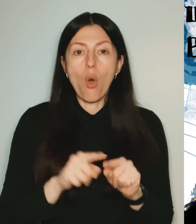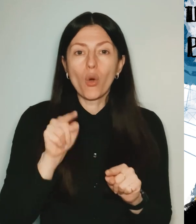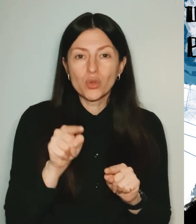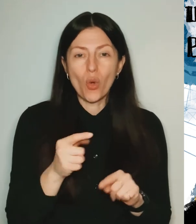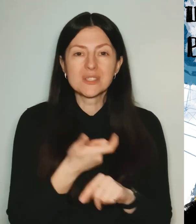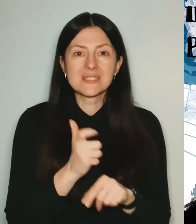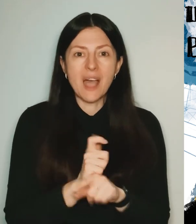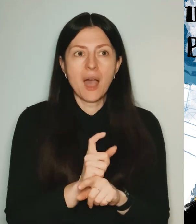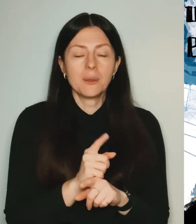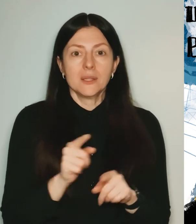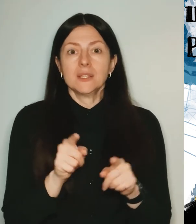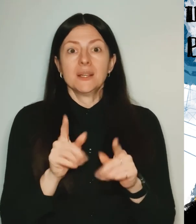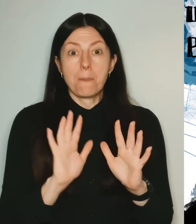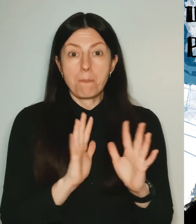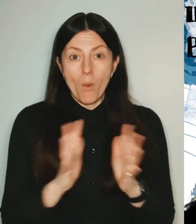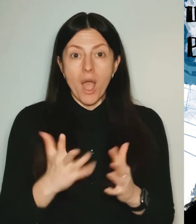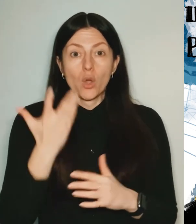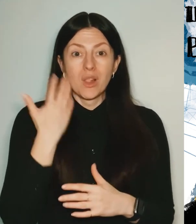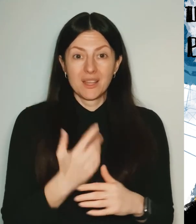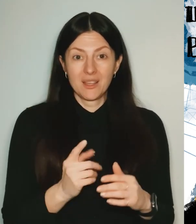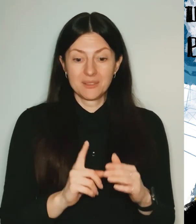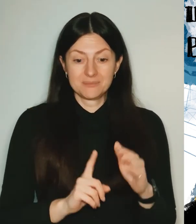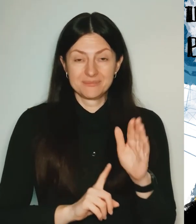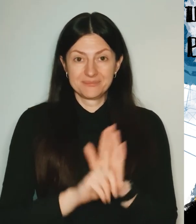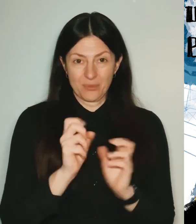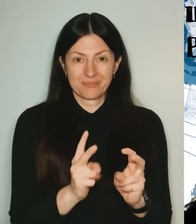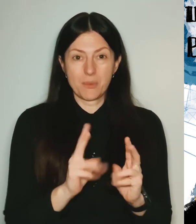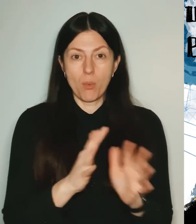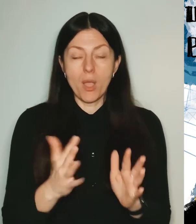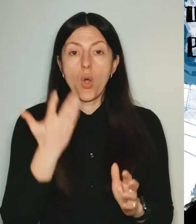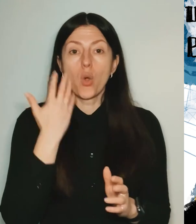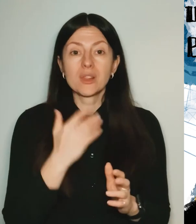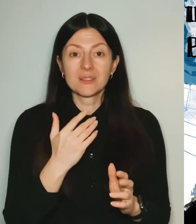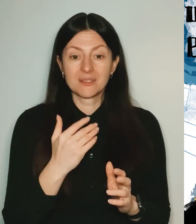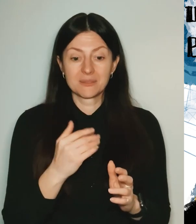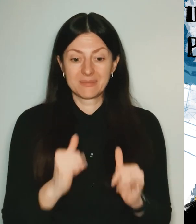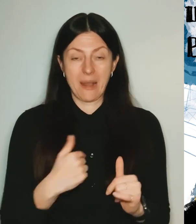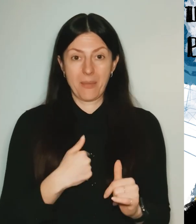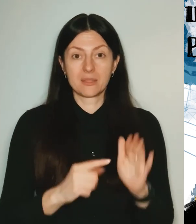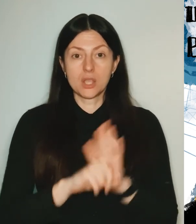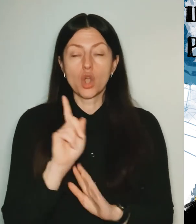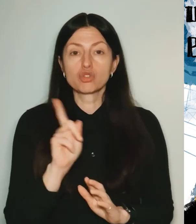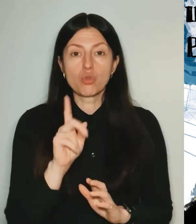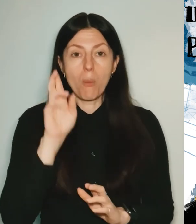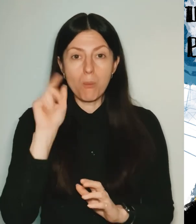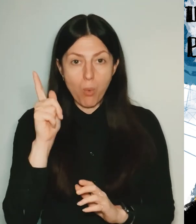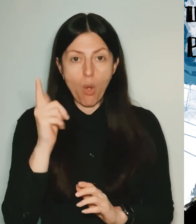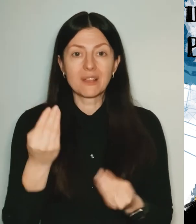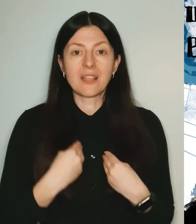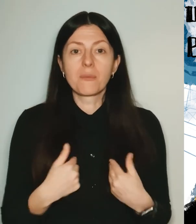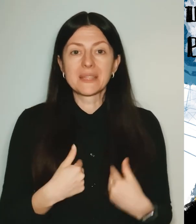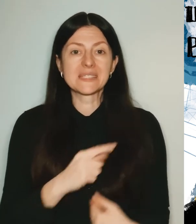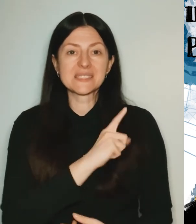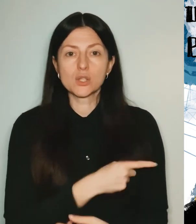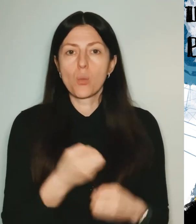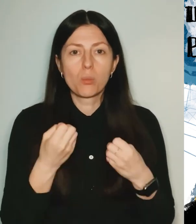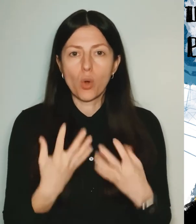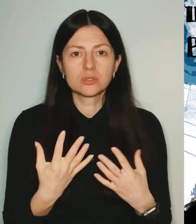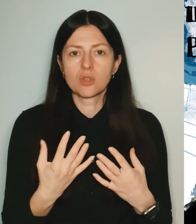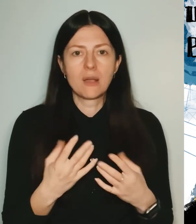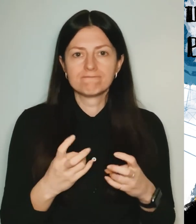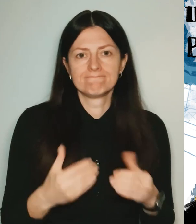when the most critical moment will come. Just not to retreat!